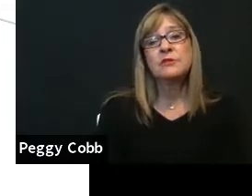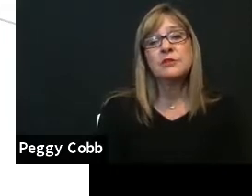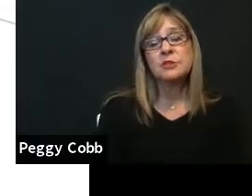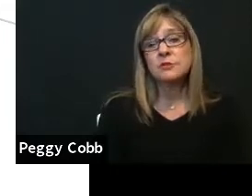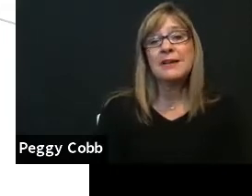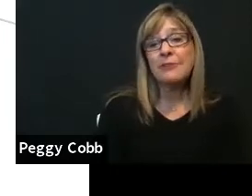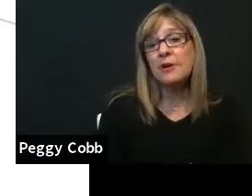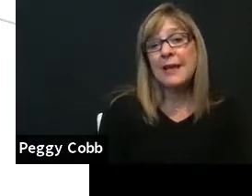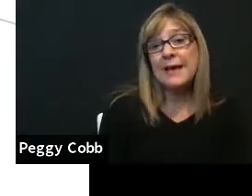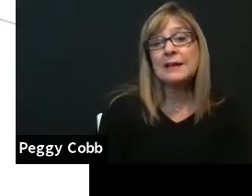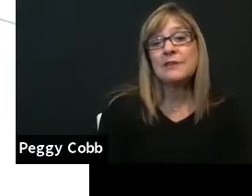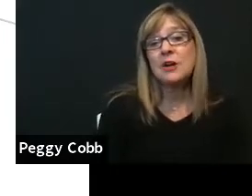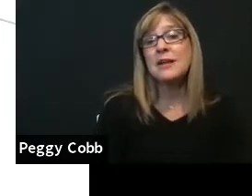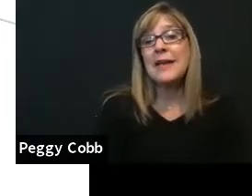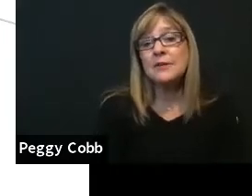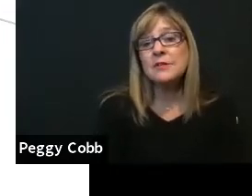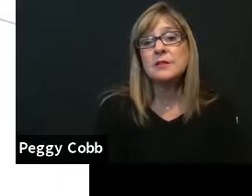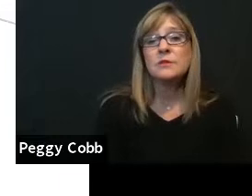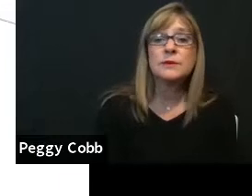most of your children have already had a VR Counselor.